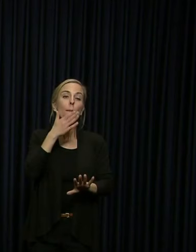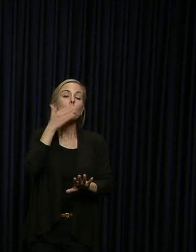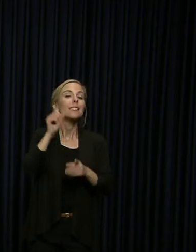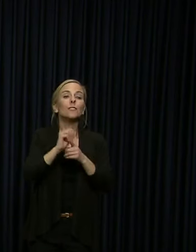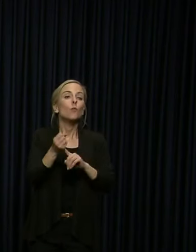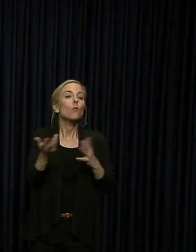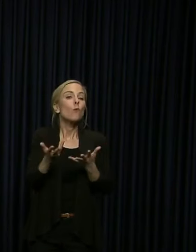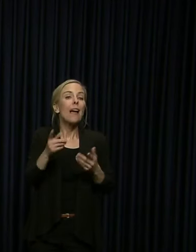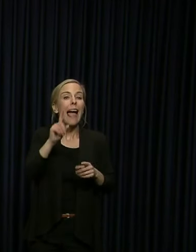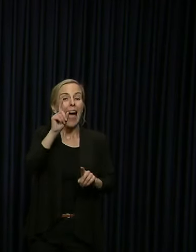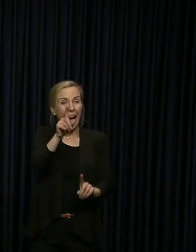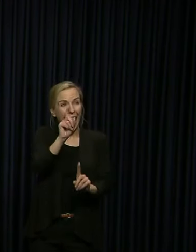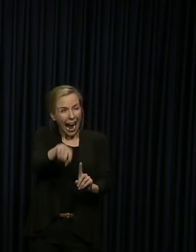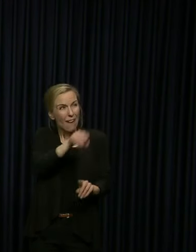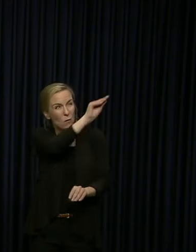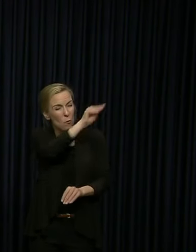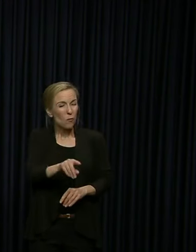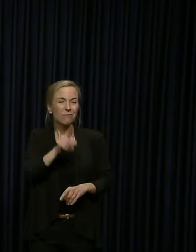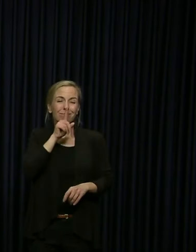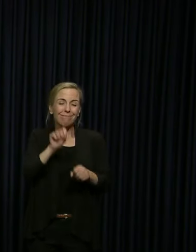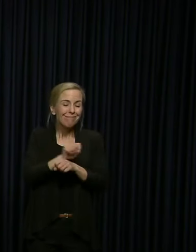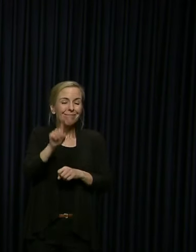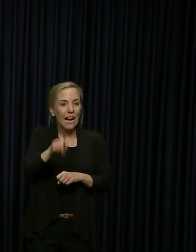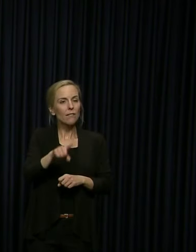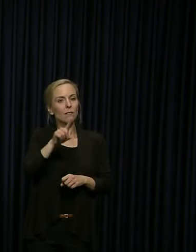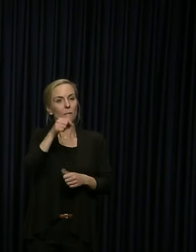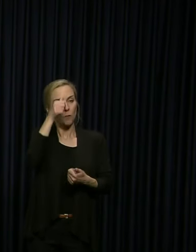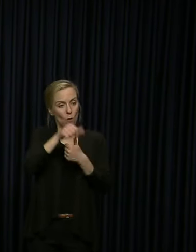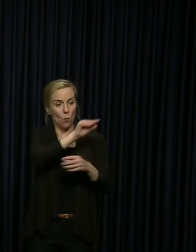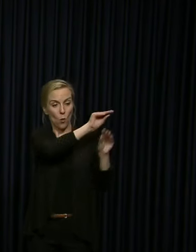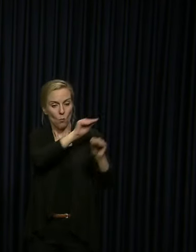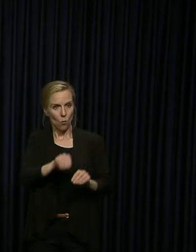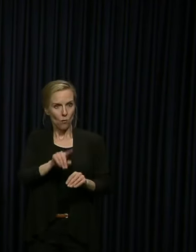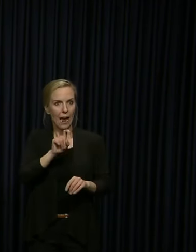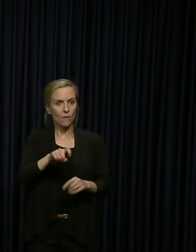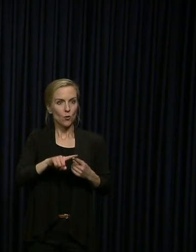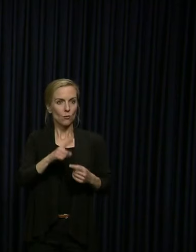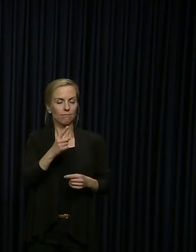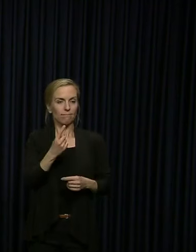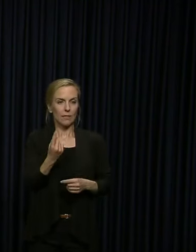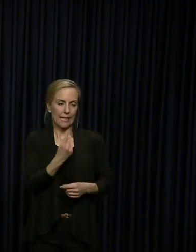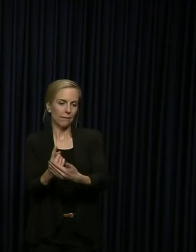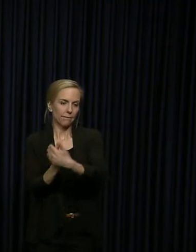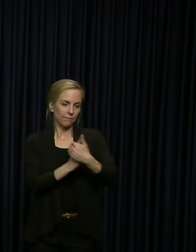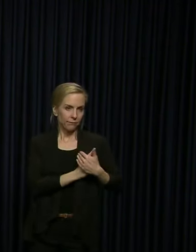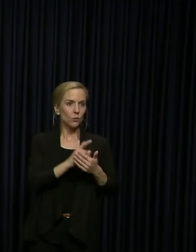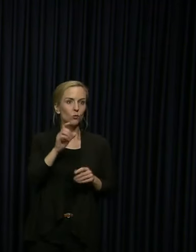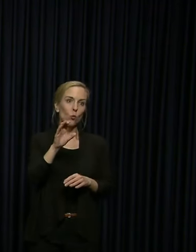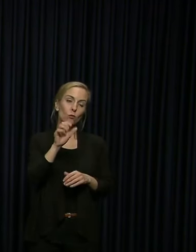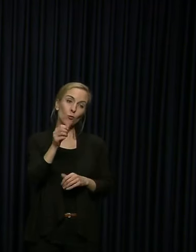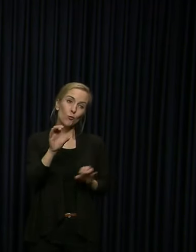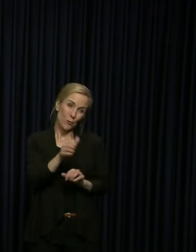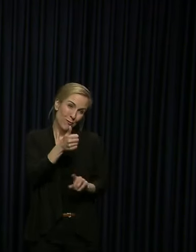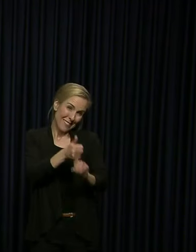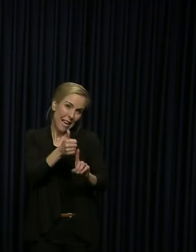ESPECIALLY IN SUSPICIOUS SITUATIONS. WE HAVE GOTTEN POSITIVE TESTS BACK AFTER SOMEONE HAS PASSED AWAY.